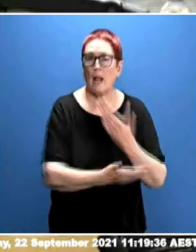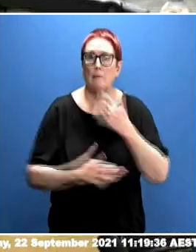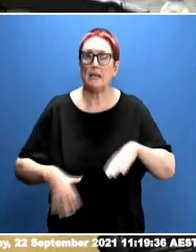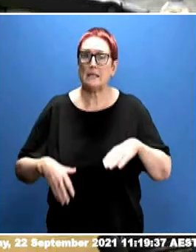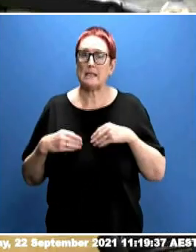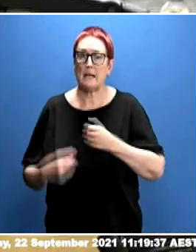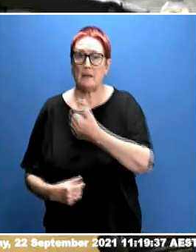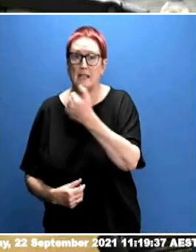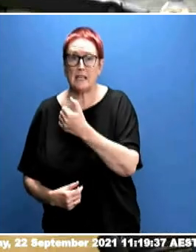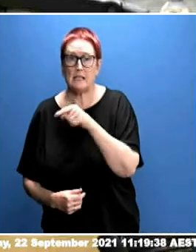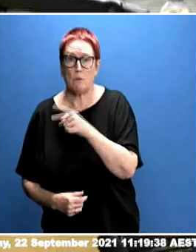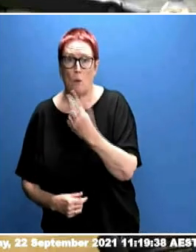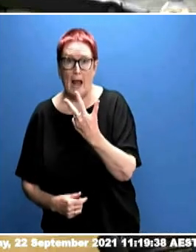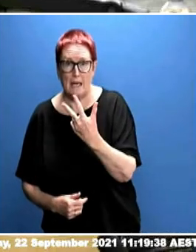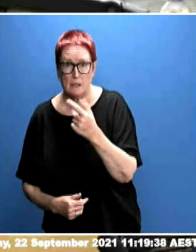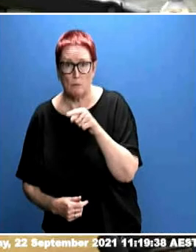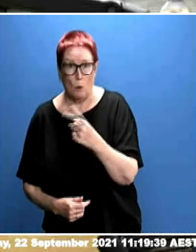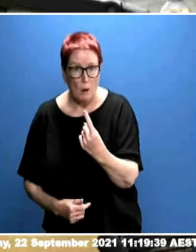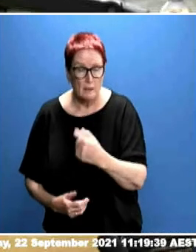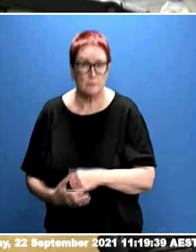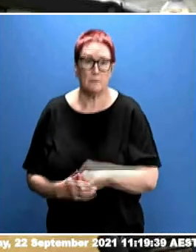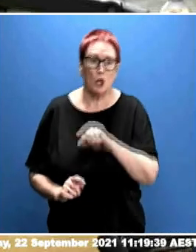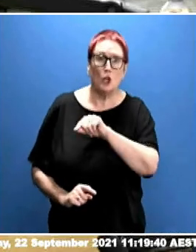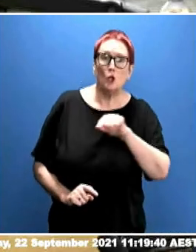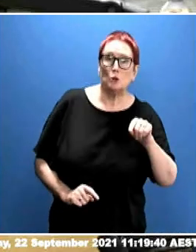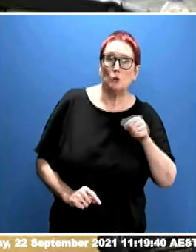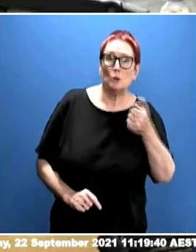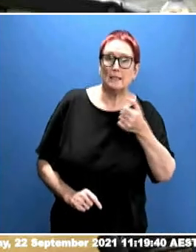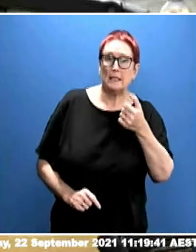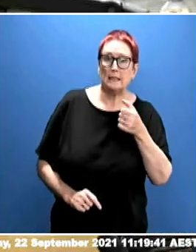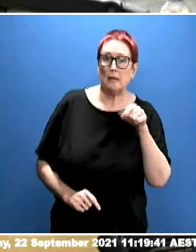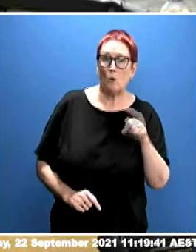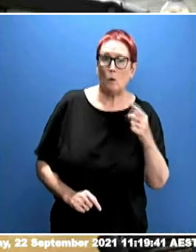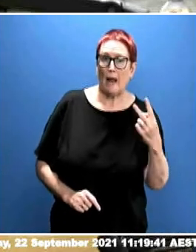16.18.1 through 16.18.4.